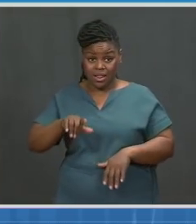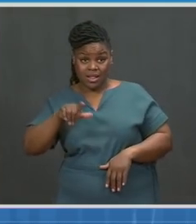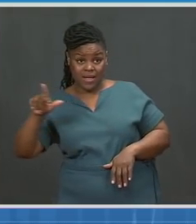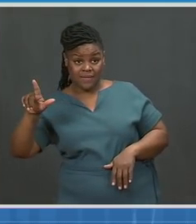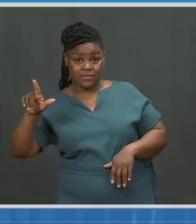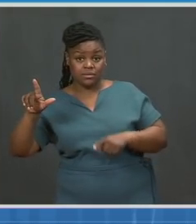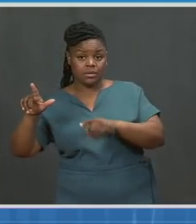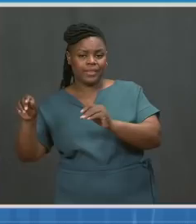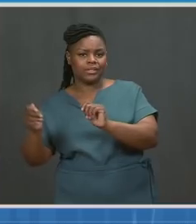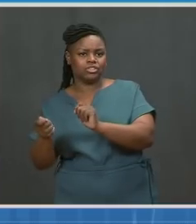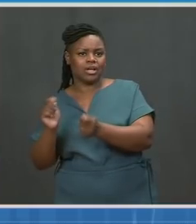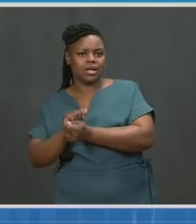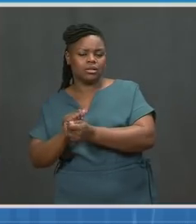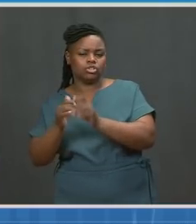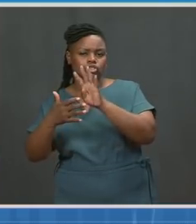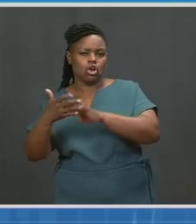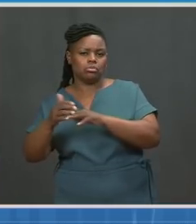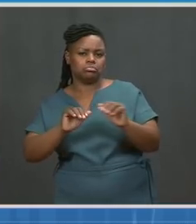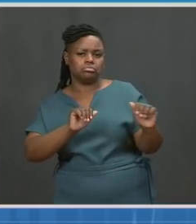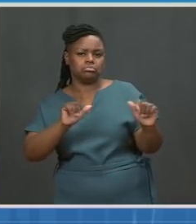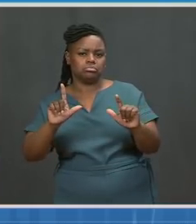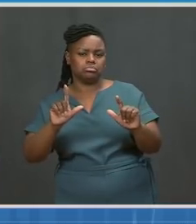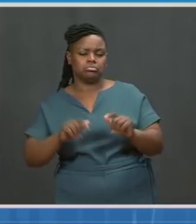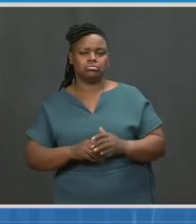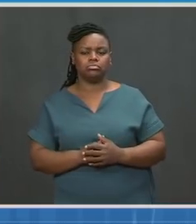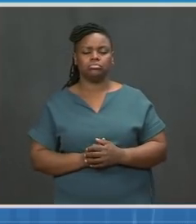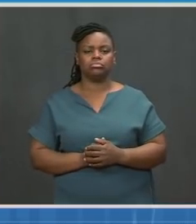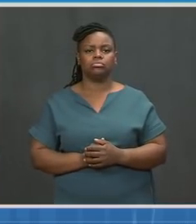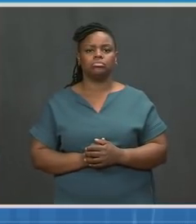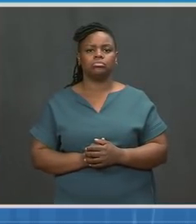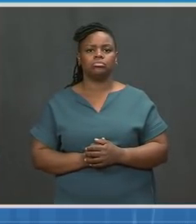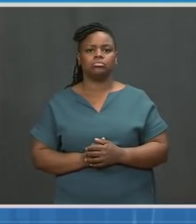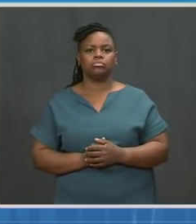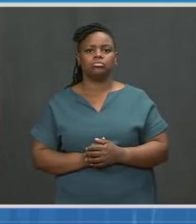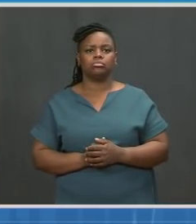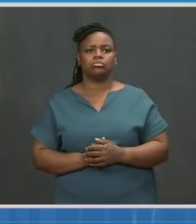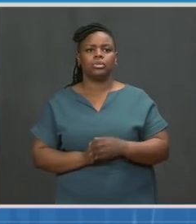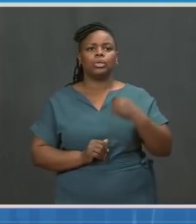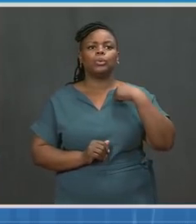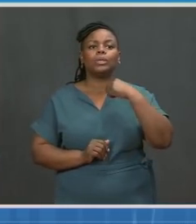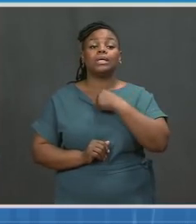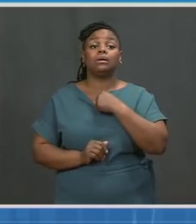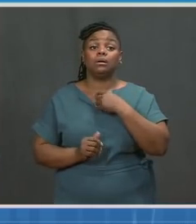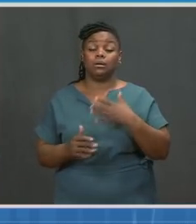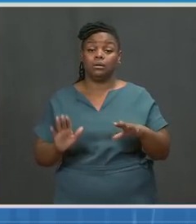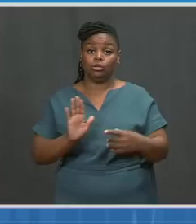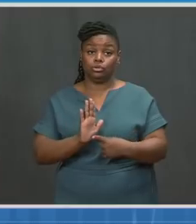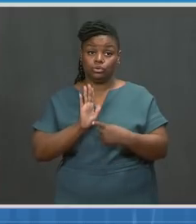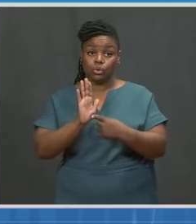Risk is indicated and masking is required. We then show the markedly decreased risk